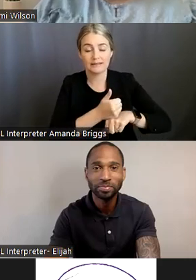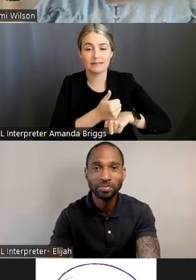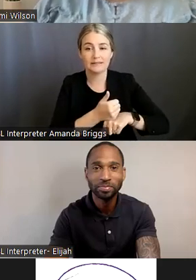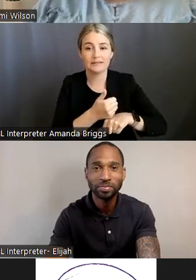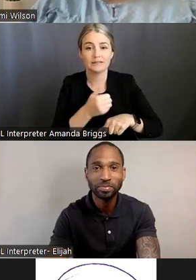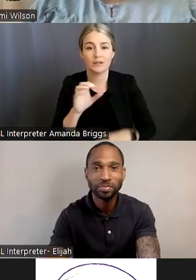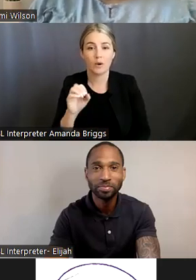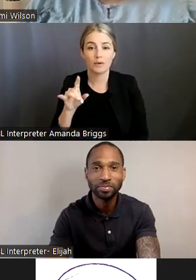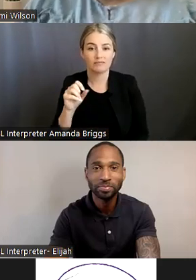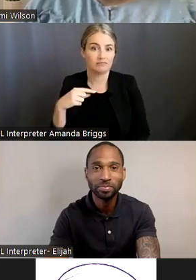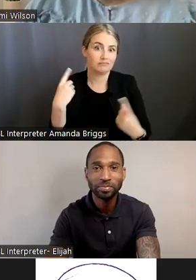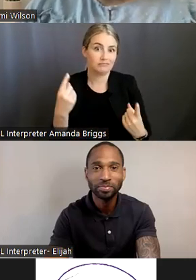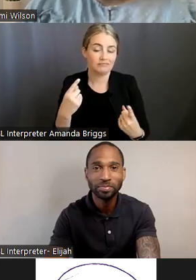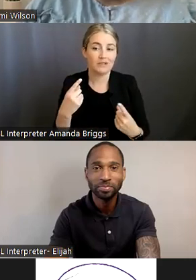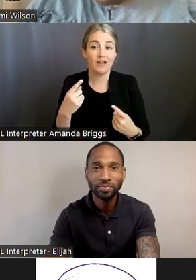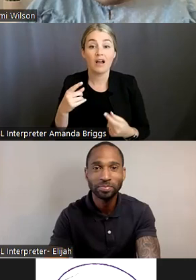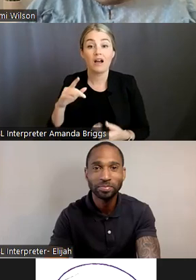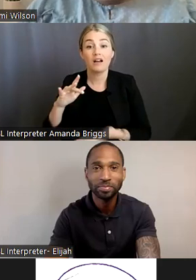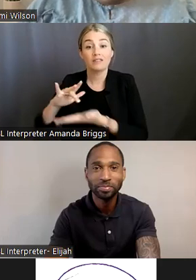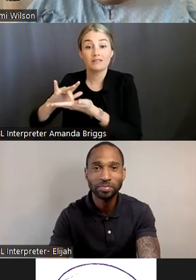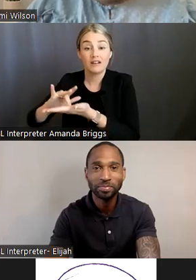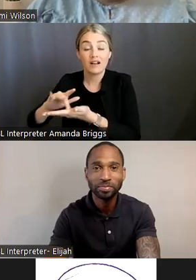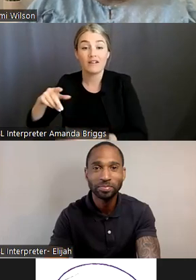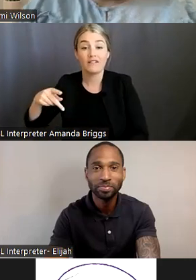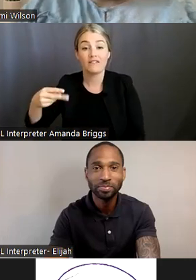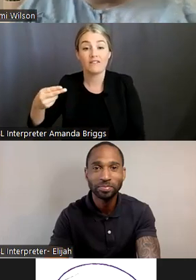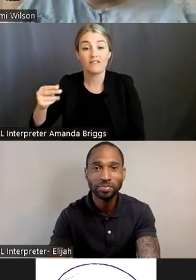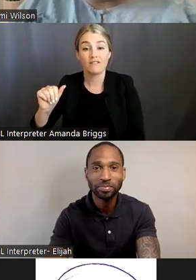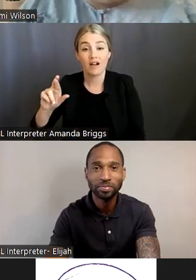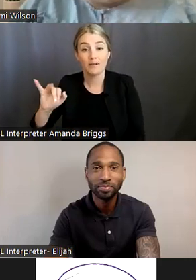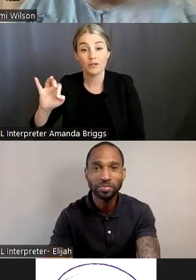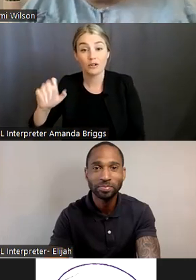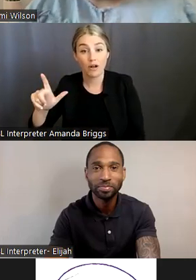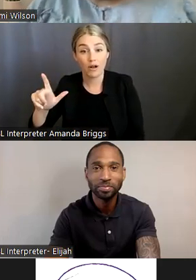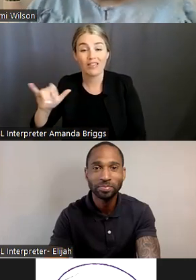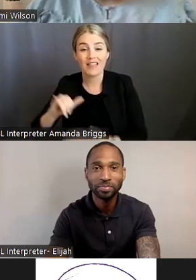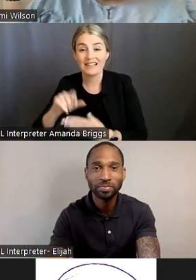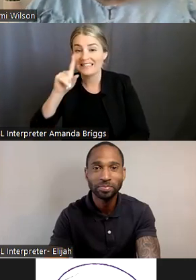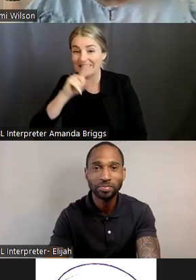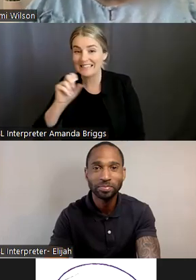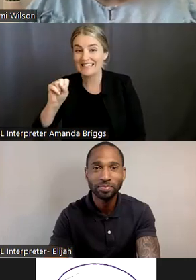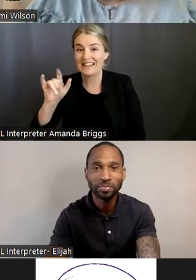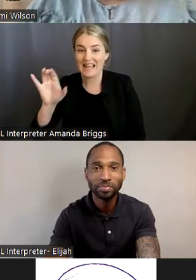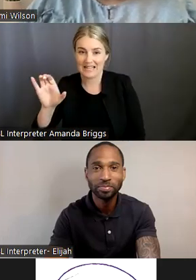Pharmaceutical fentanyl is a synthetic opioid, which means it's man-made, not naturally